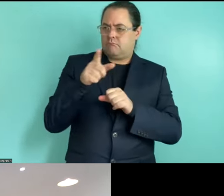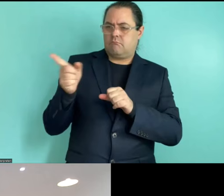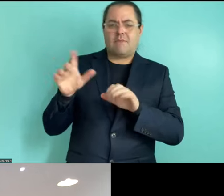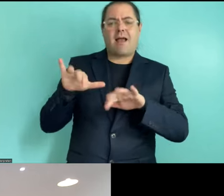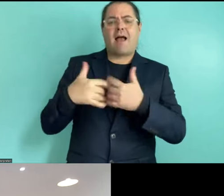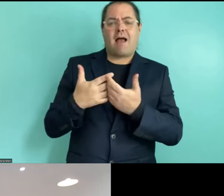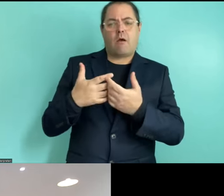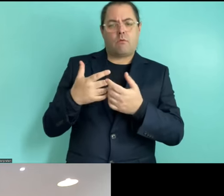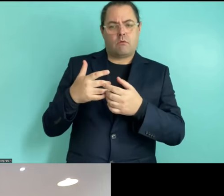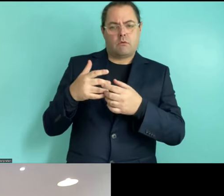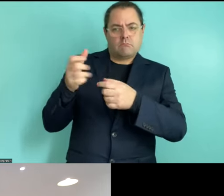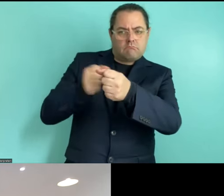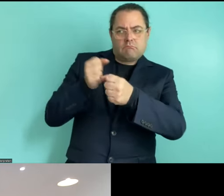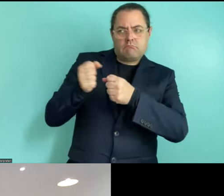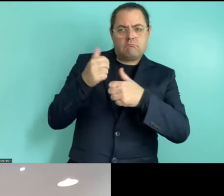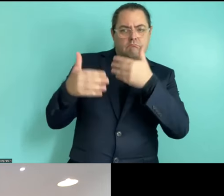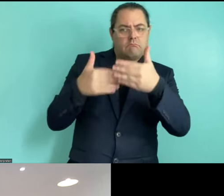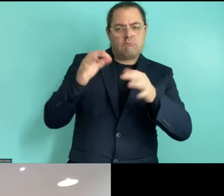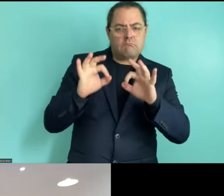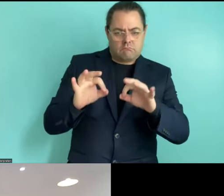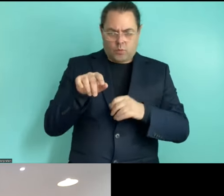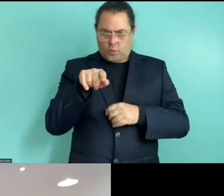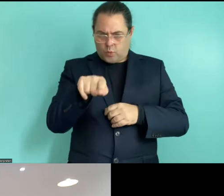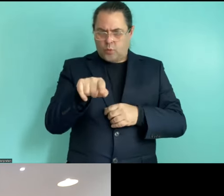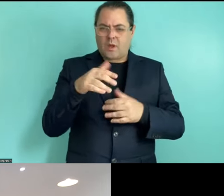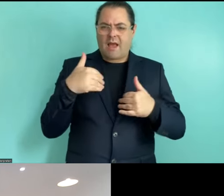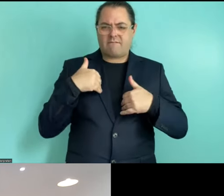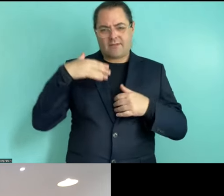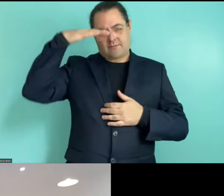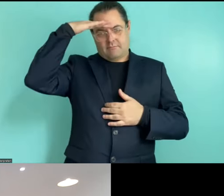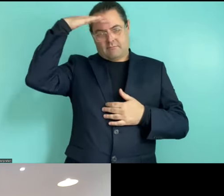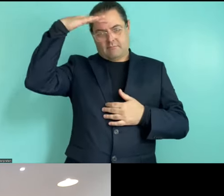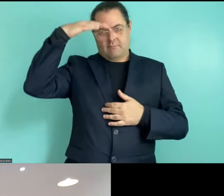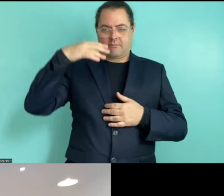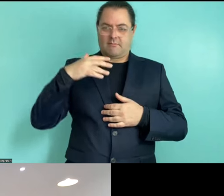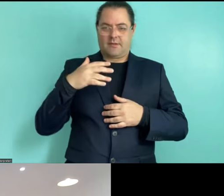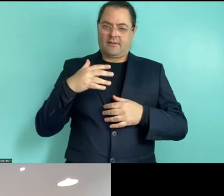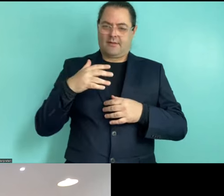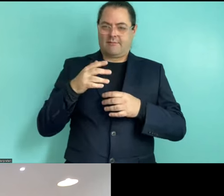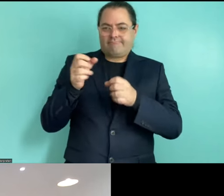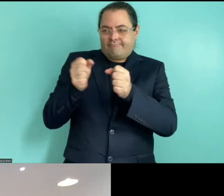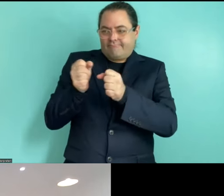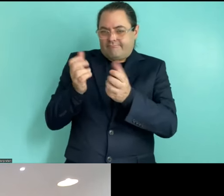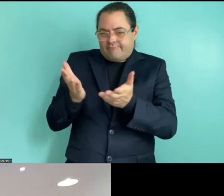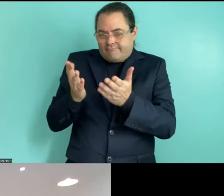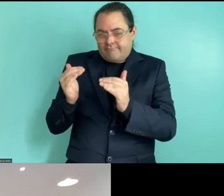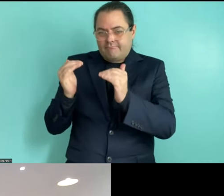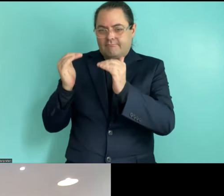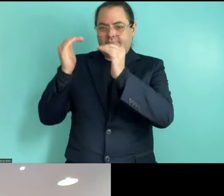about your disability cadet program and how this contributes to equip in persons with